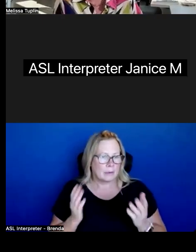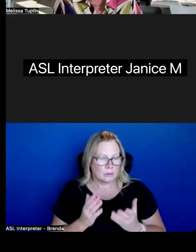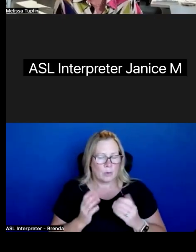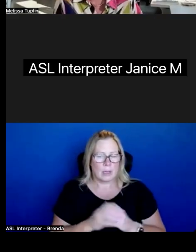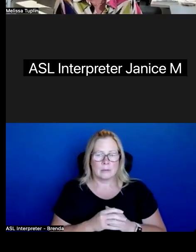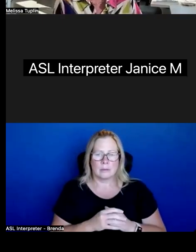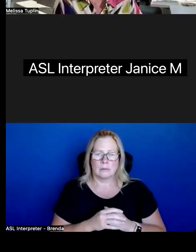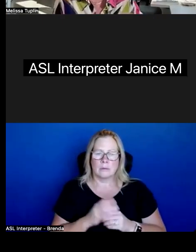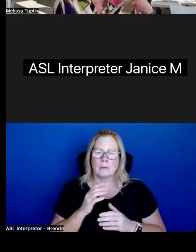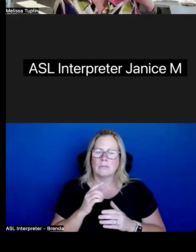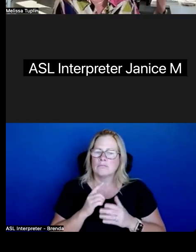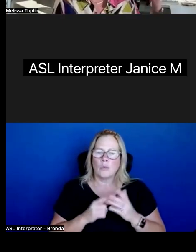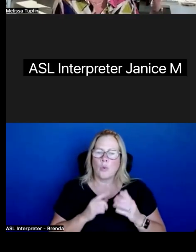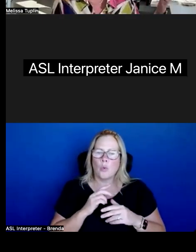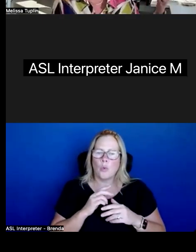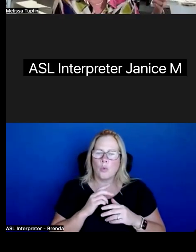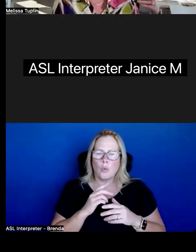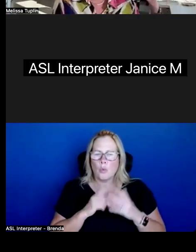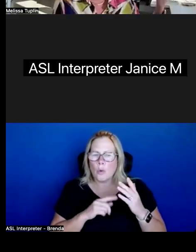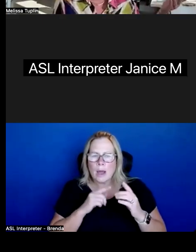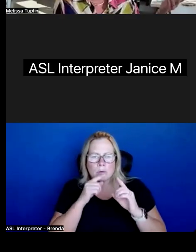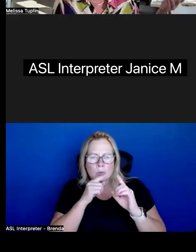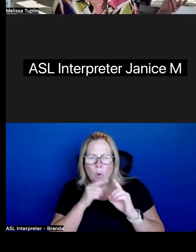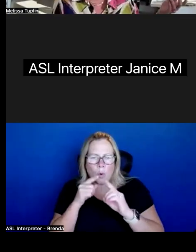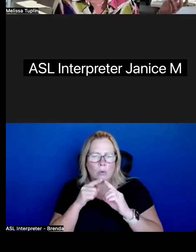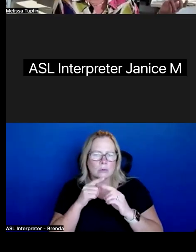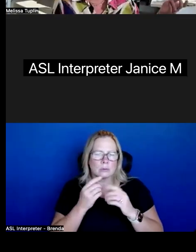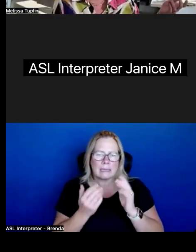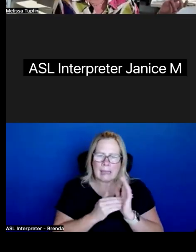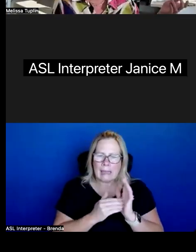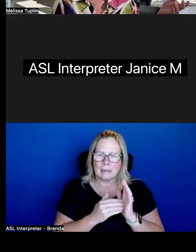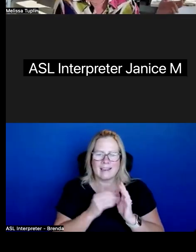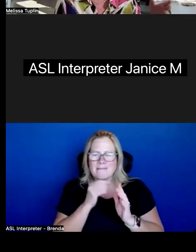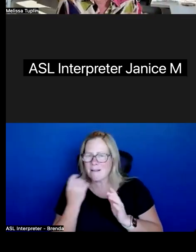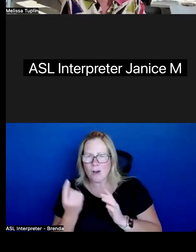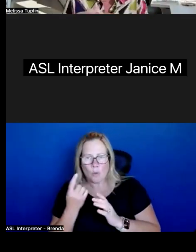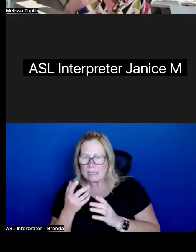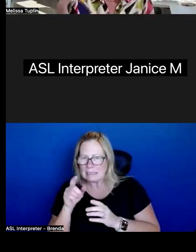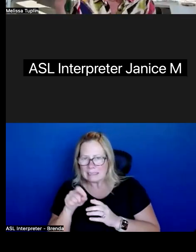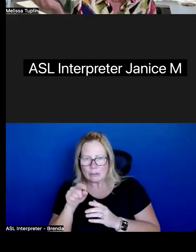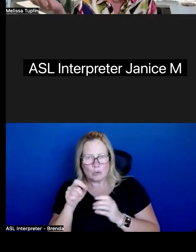growth. So this could be about deepening your work in some area or increasing the